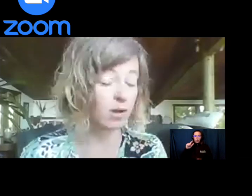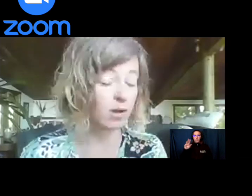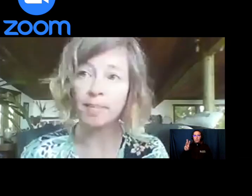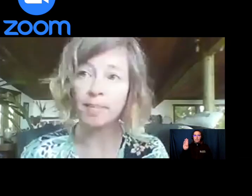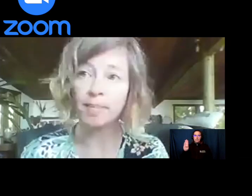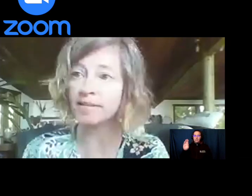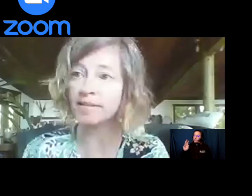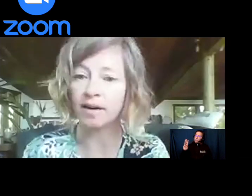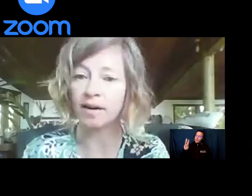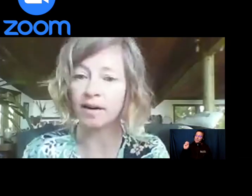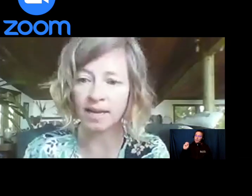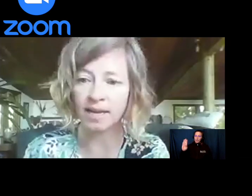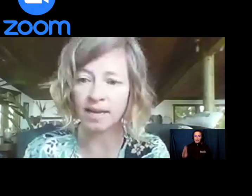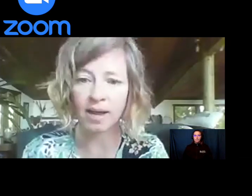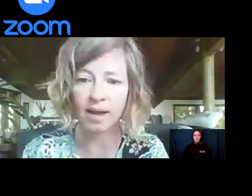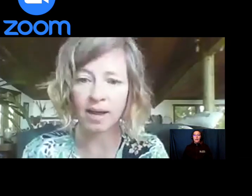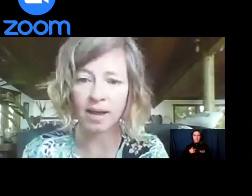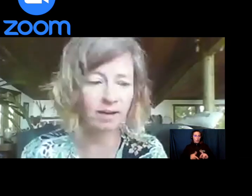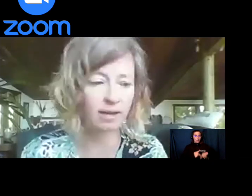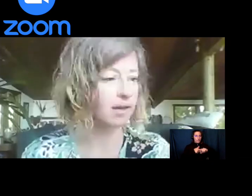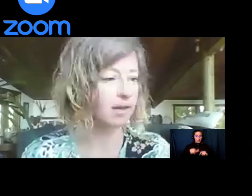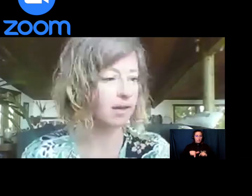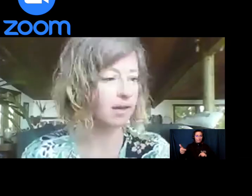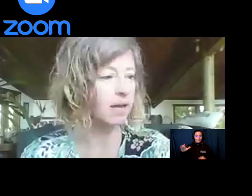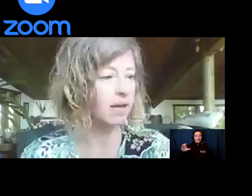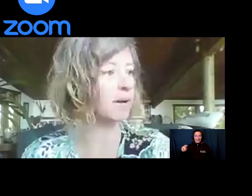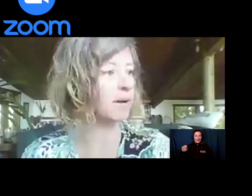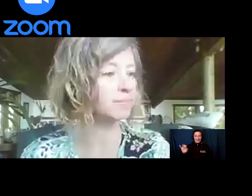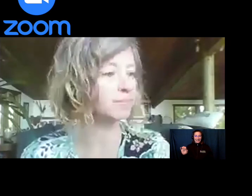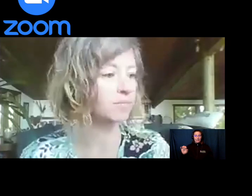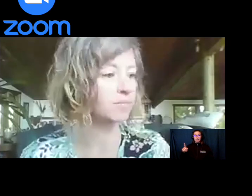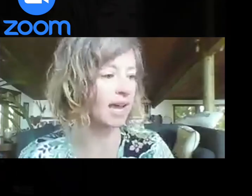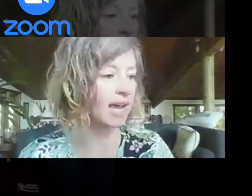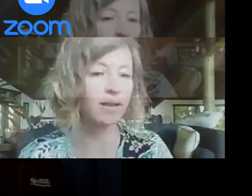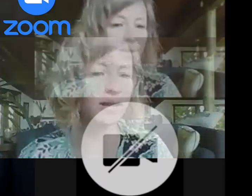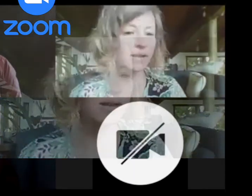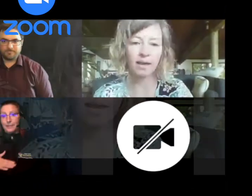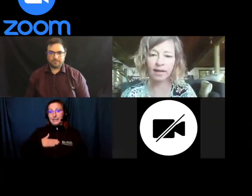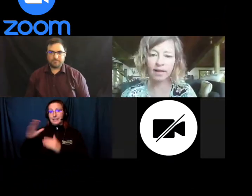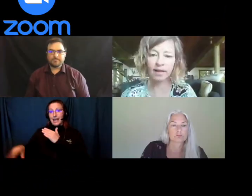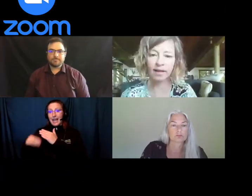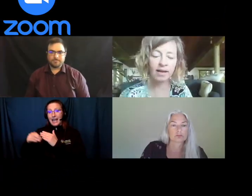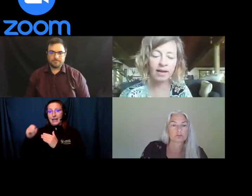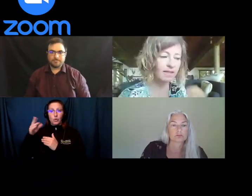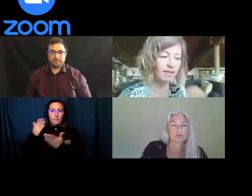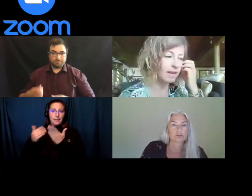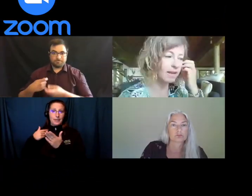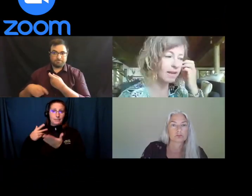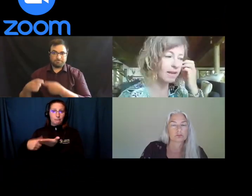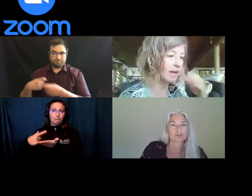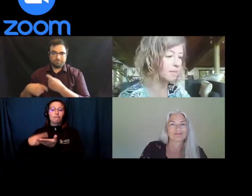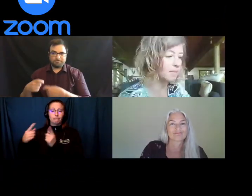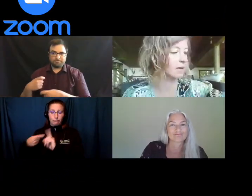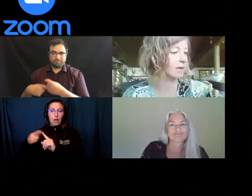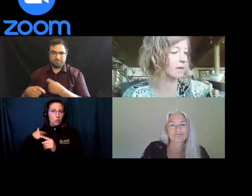going to pause there and Connie can you come on and just add or highlight anything that I missed?